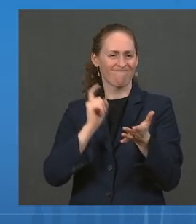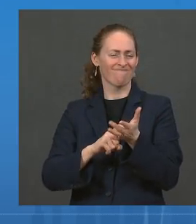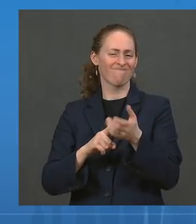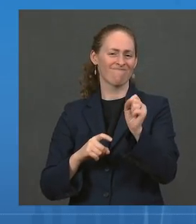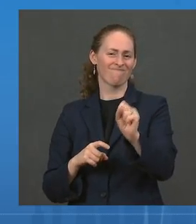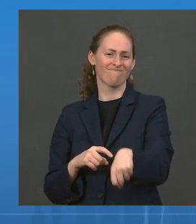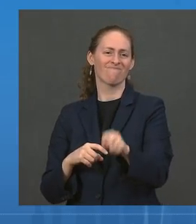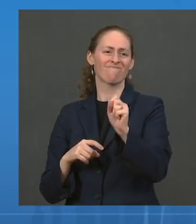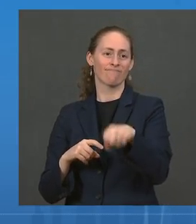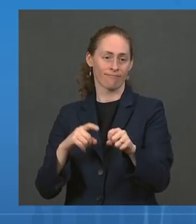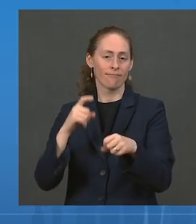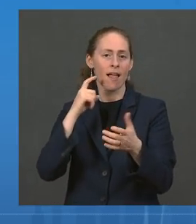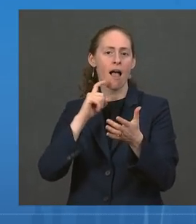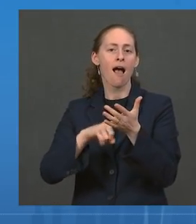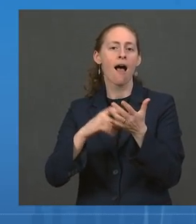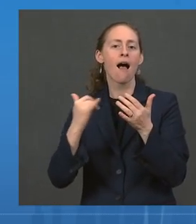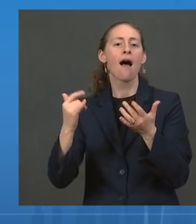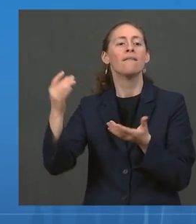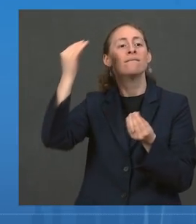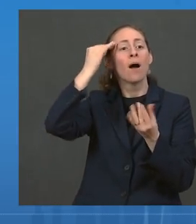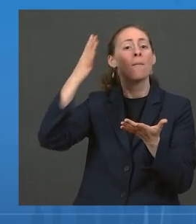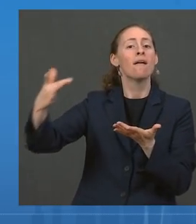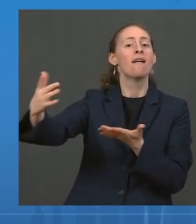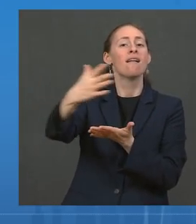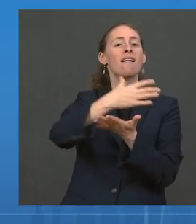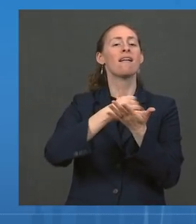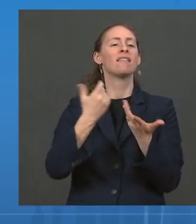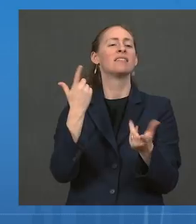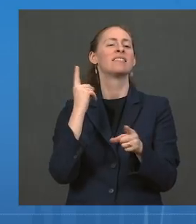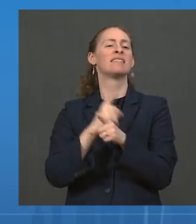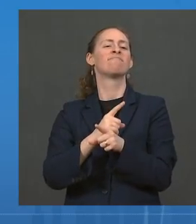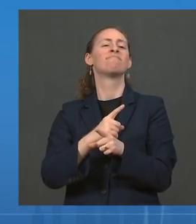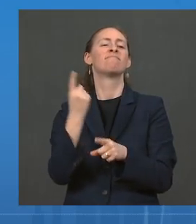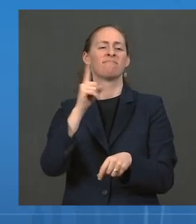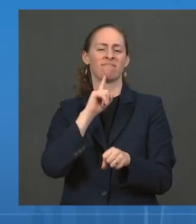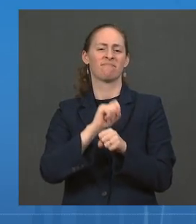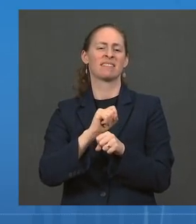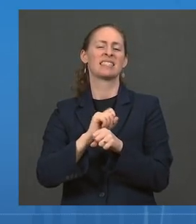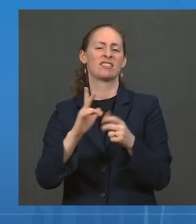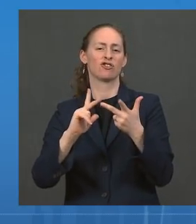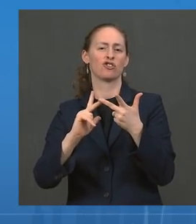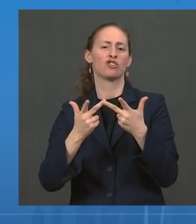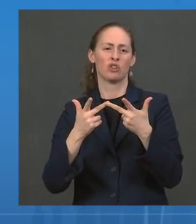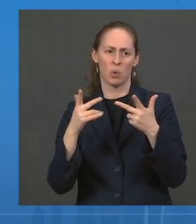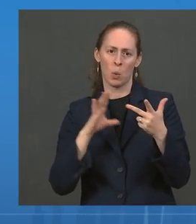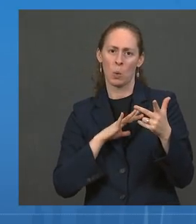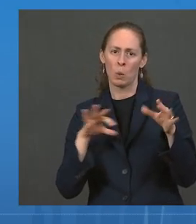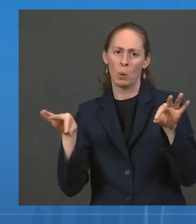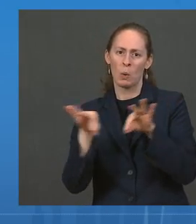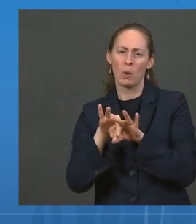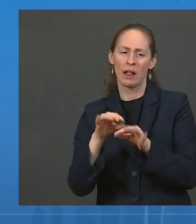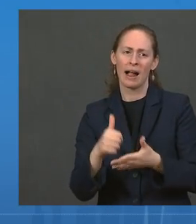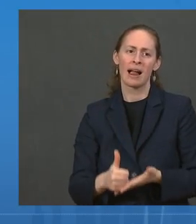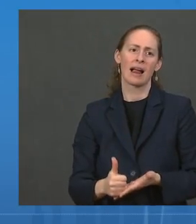that reinforce the importance of COVID-19 boosters for these populations at higher risk of severe disease,